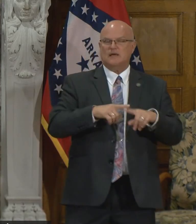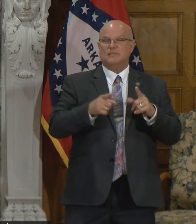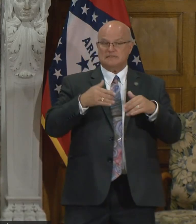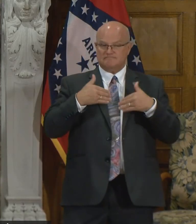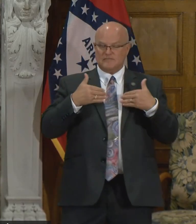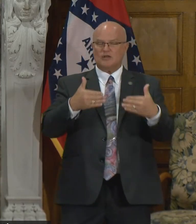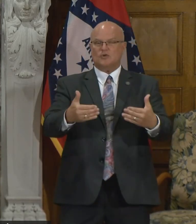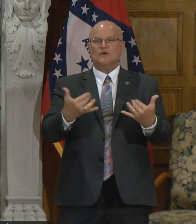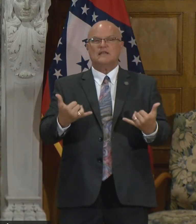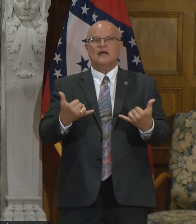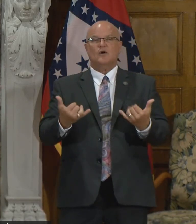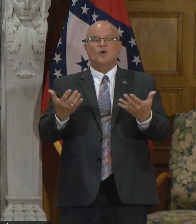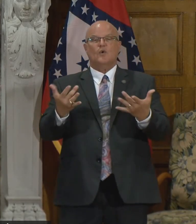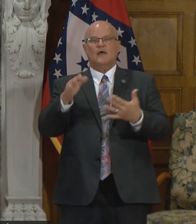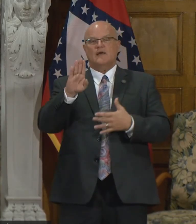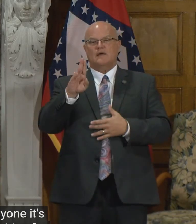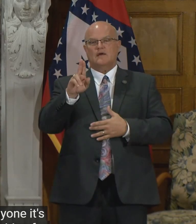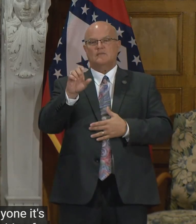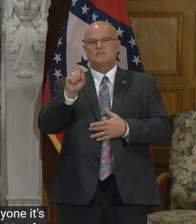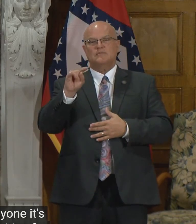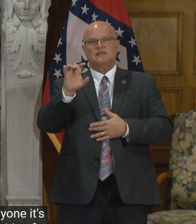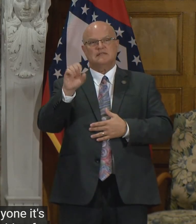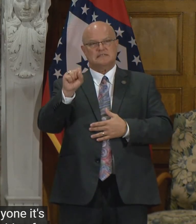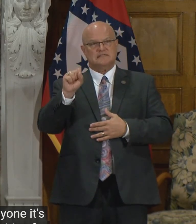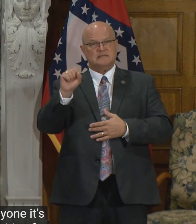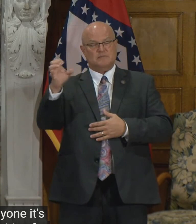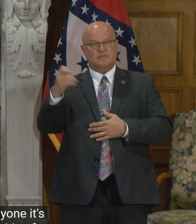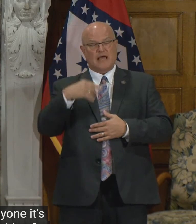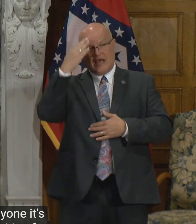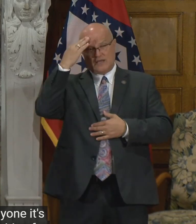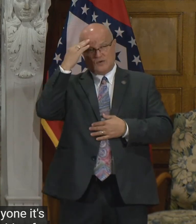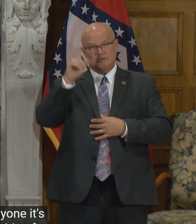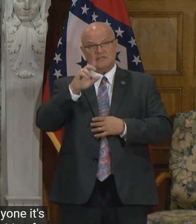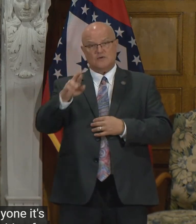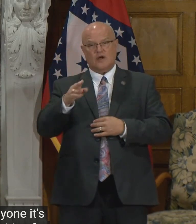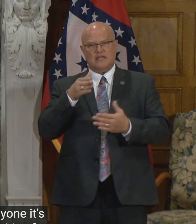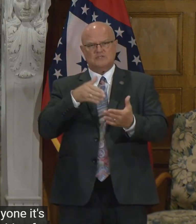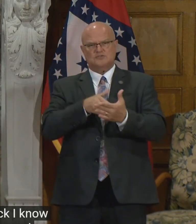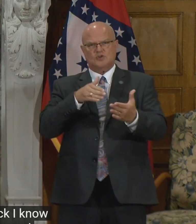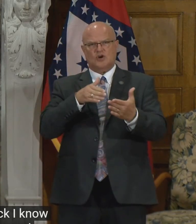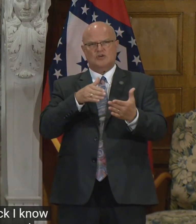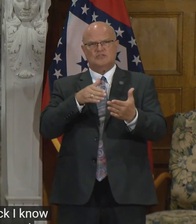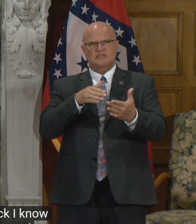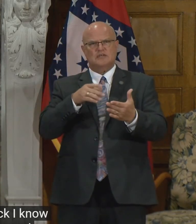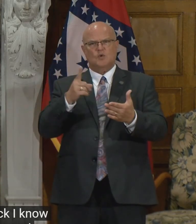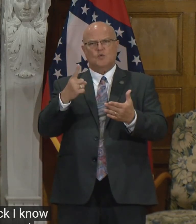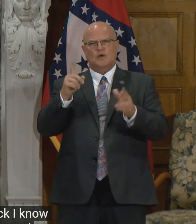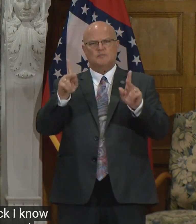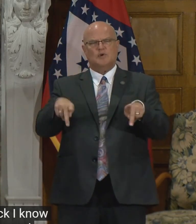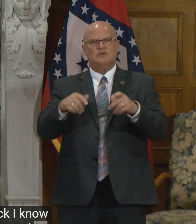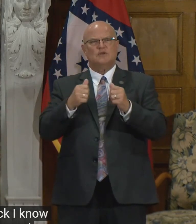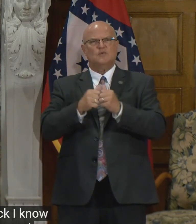We're waiting for ballistic evidence back. I know little rockets is charged, the suspect with the Valero